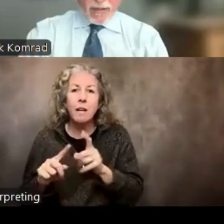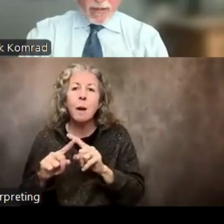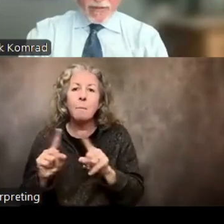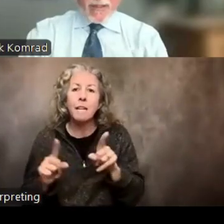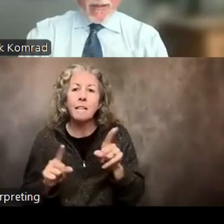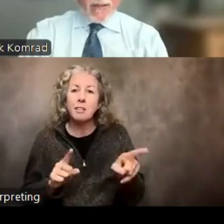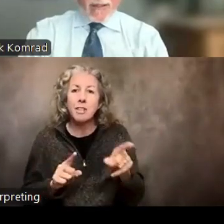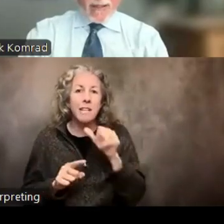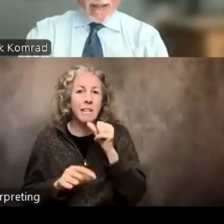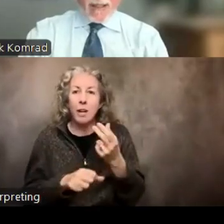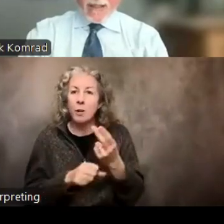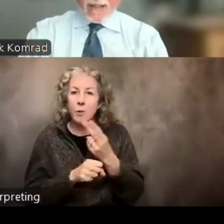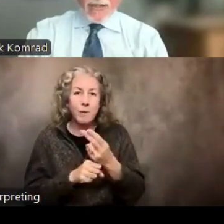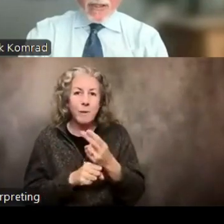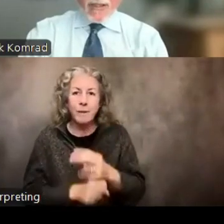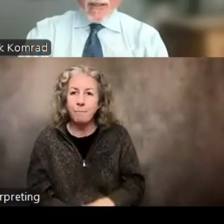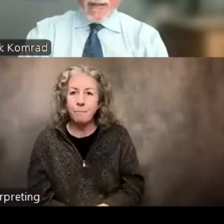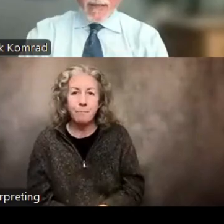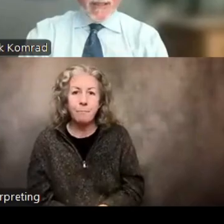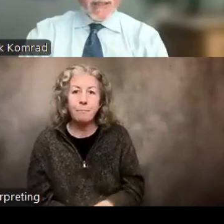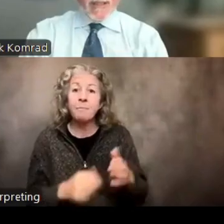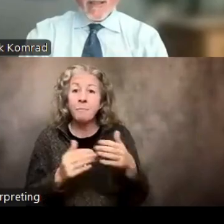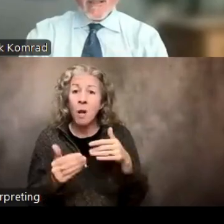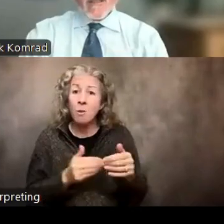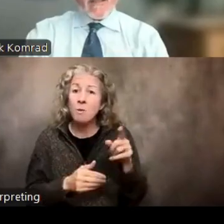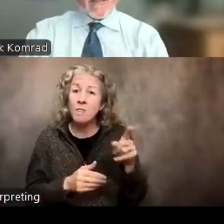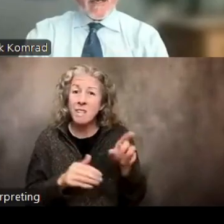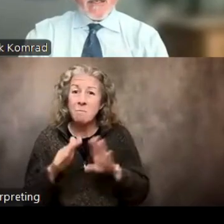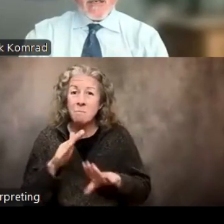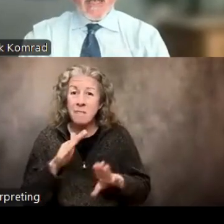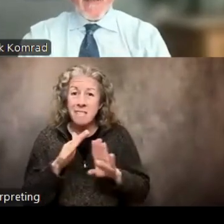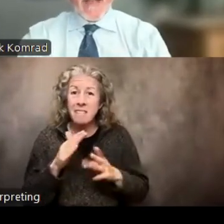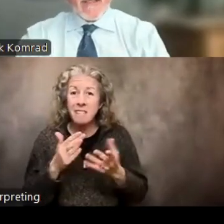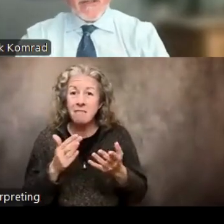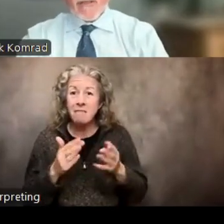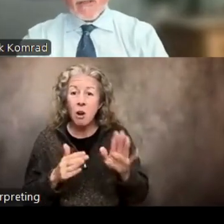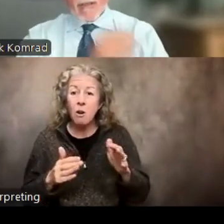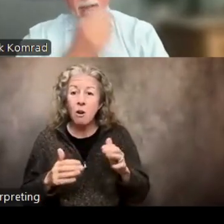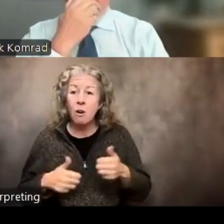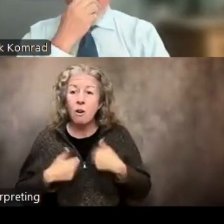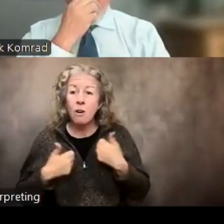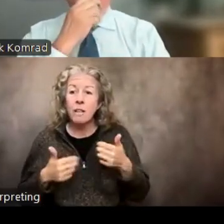used it though she basically her life ended due to her illness